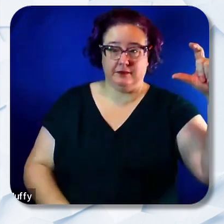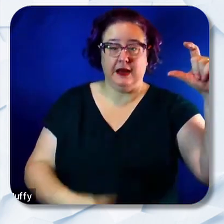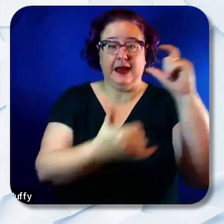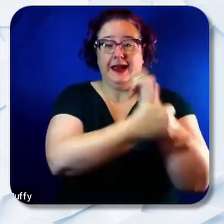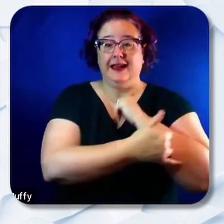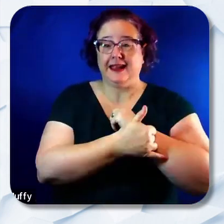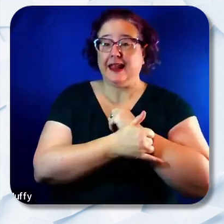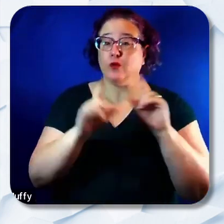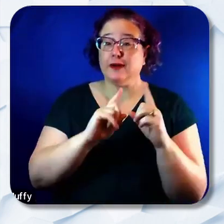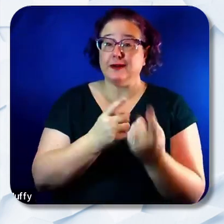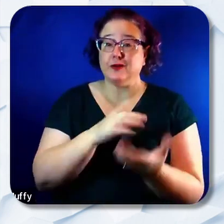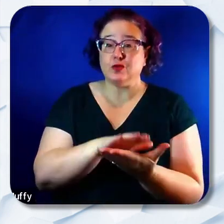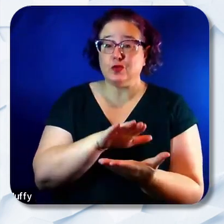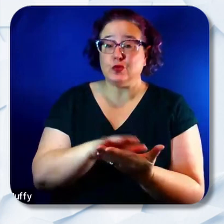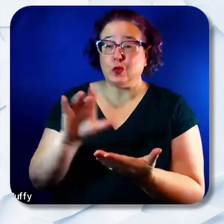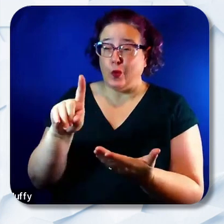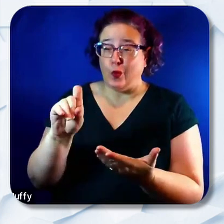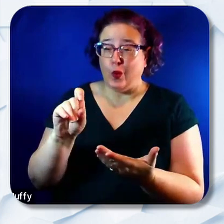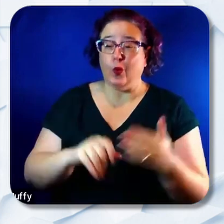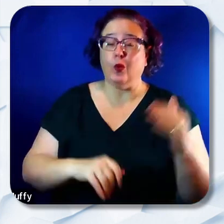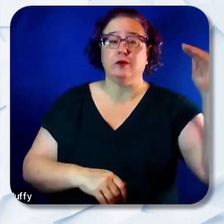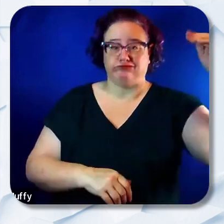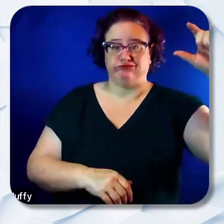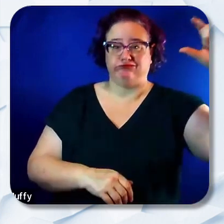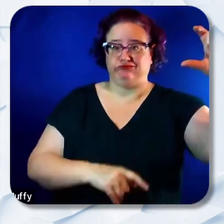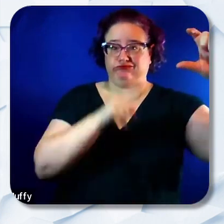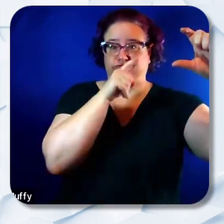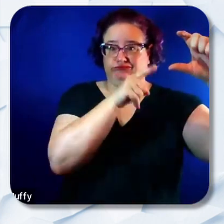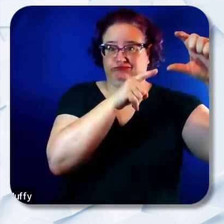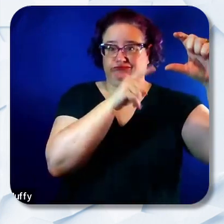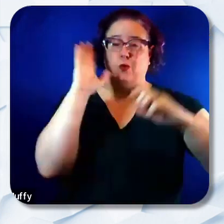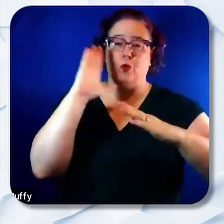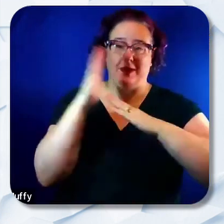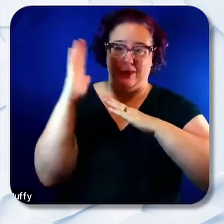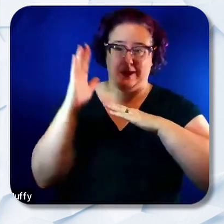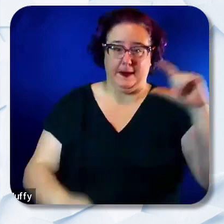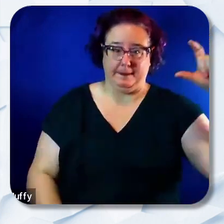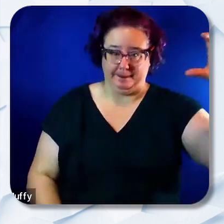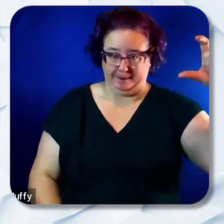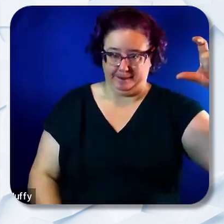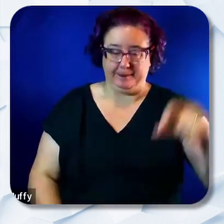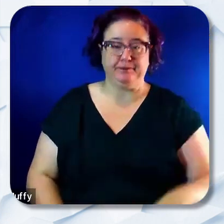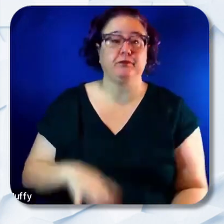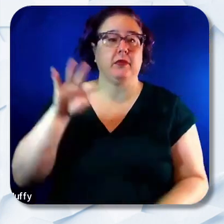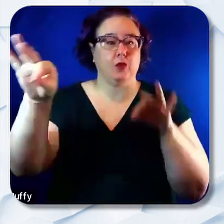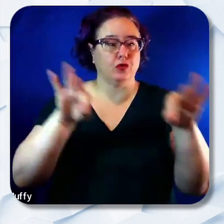of each page of the EEF Report database. There are instructions at the top of each page.